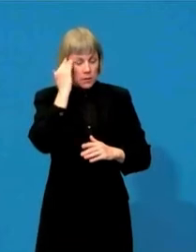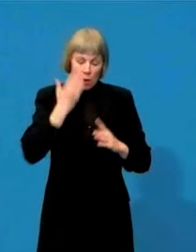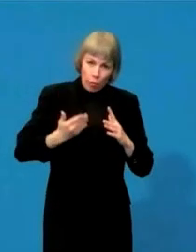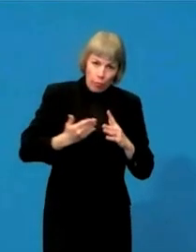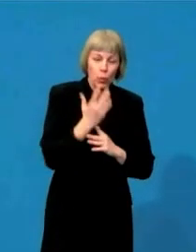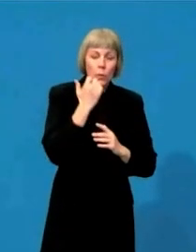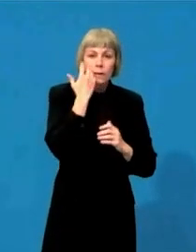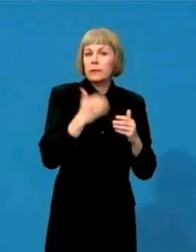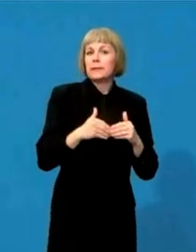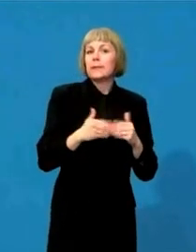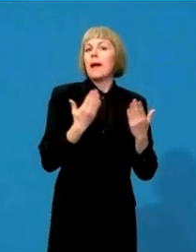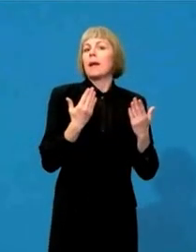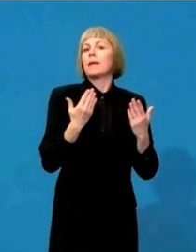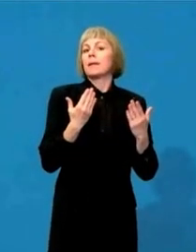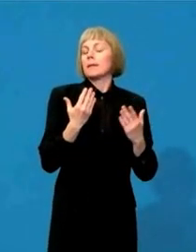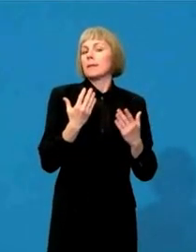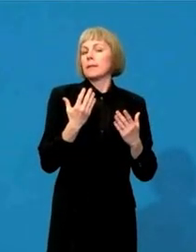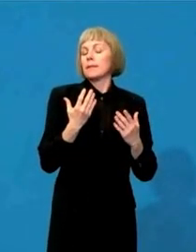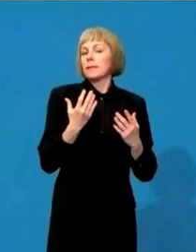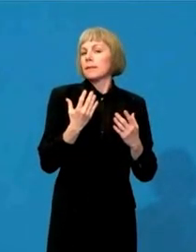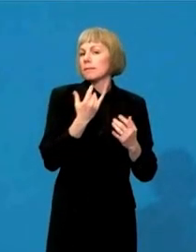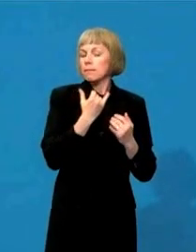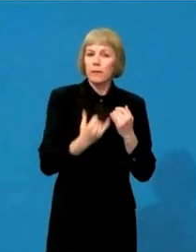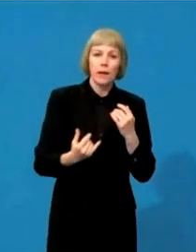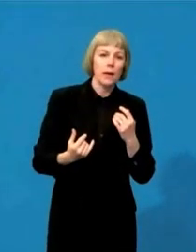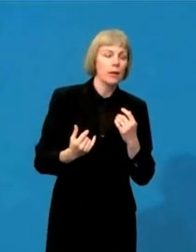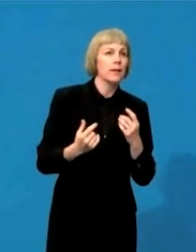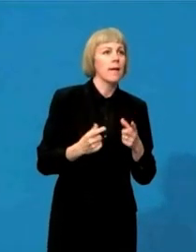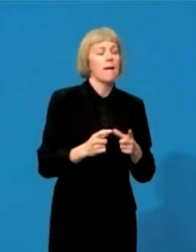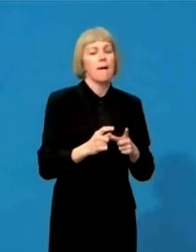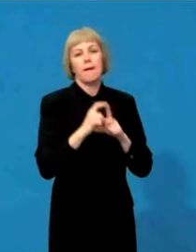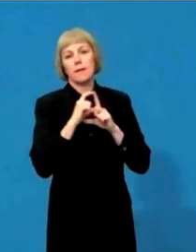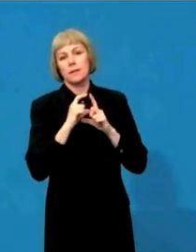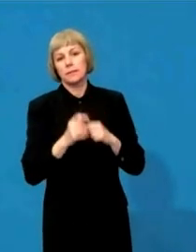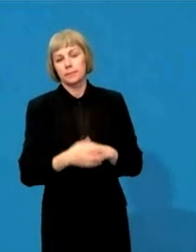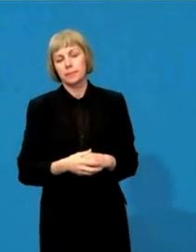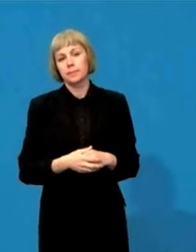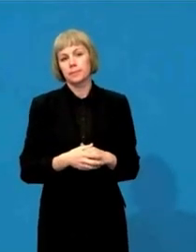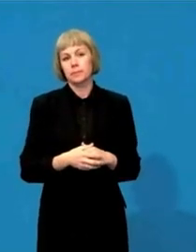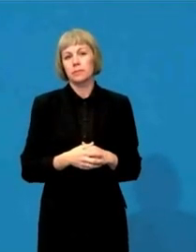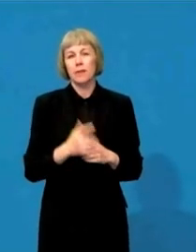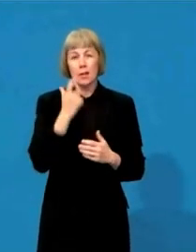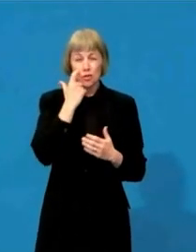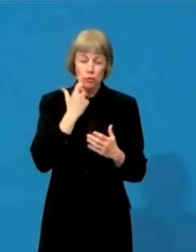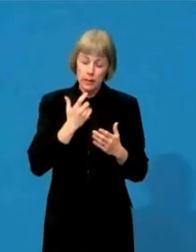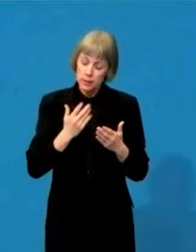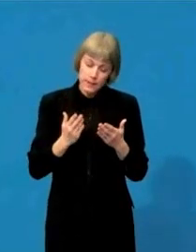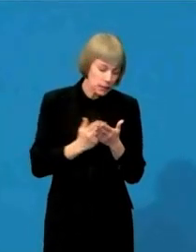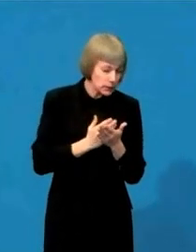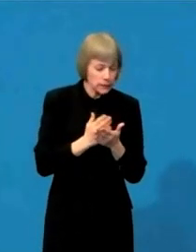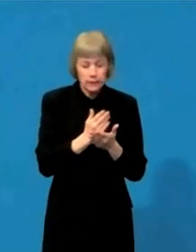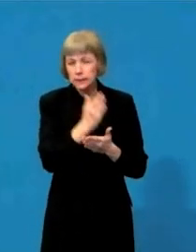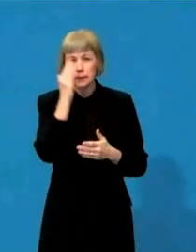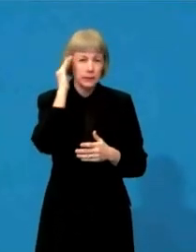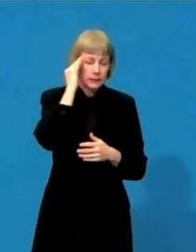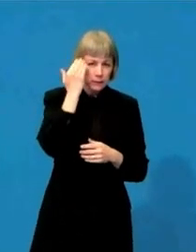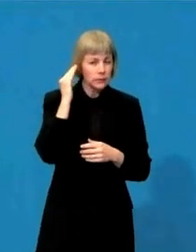being able to try and navigate the world for the day is very hard for most people, whether